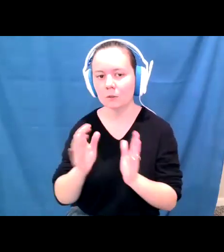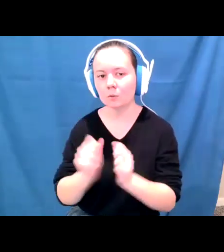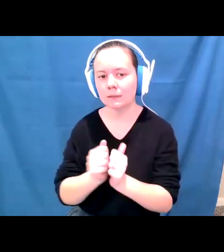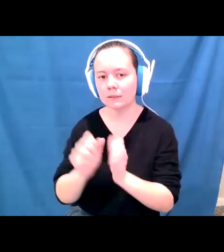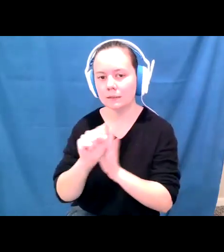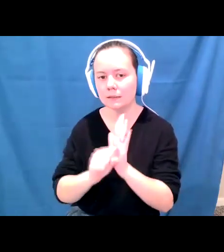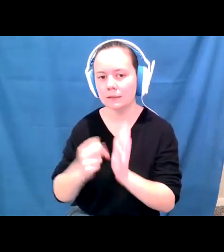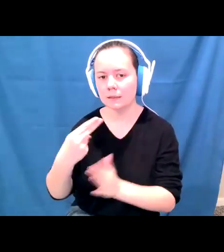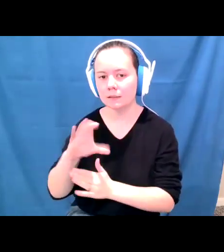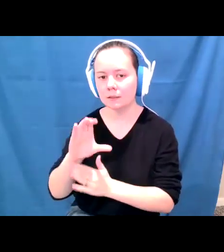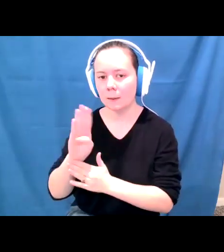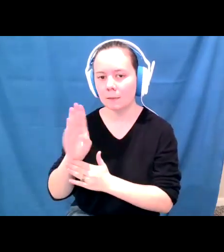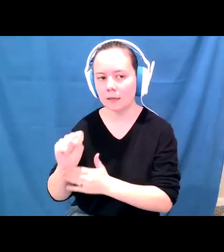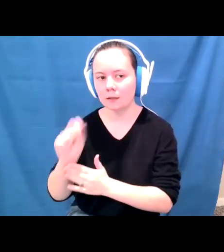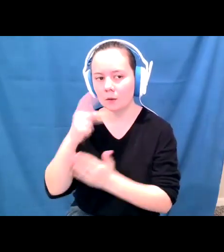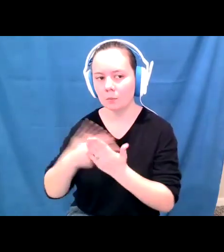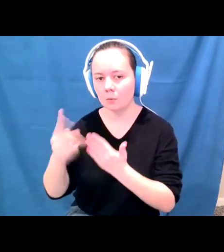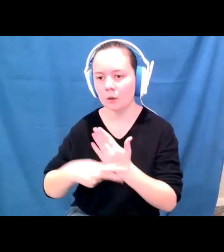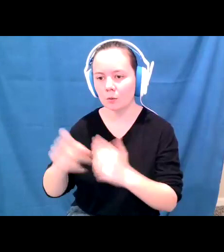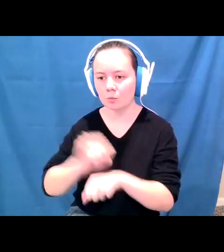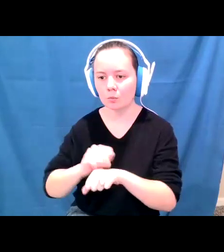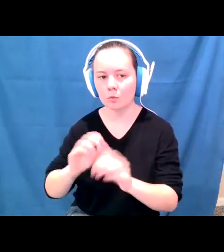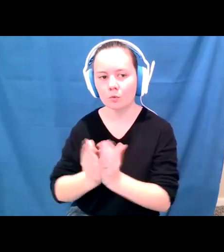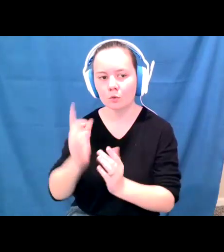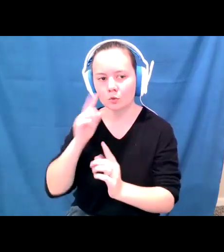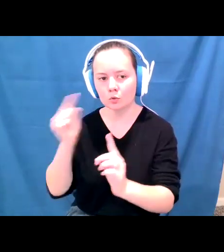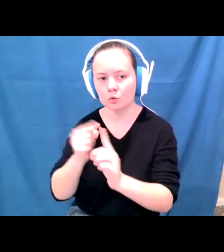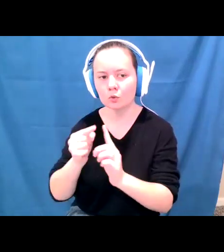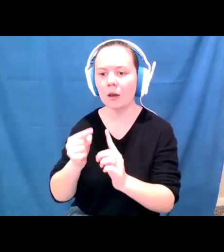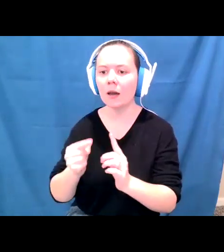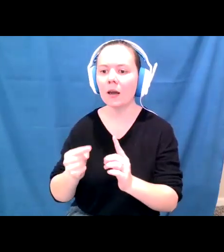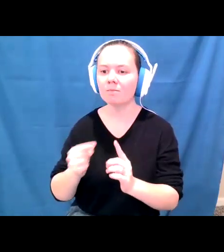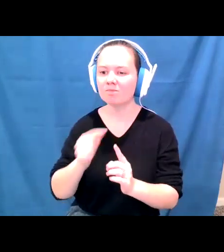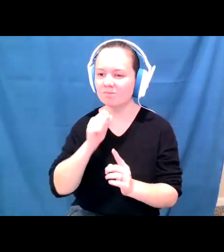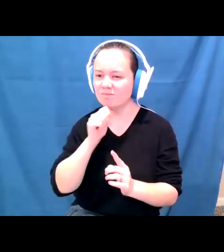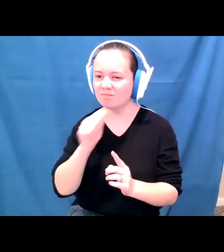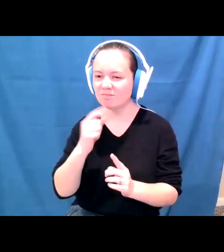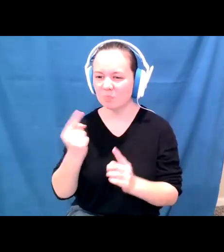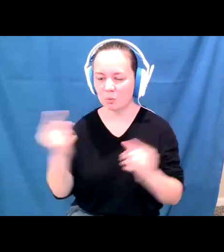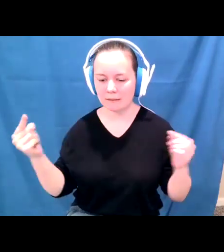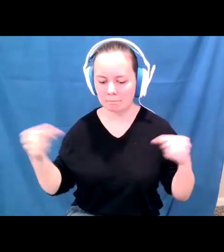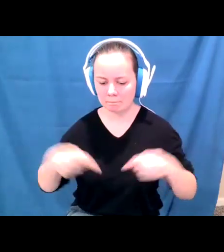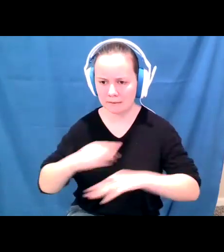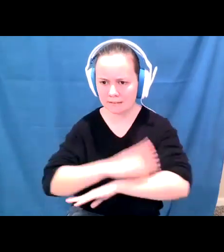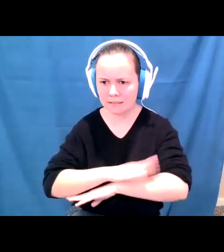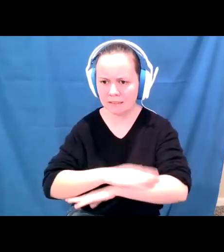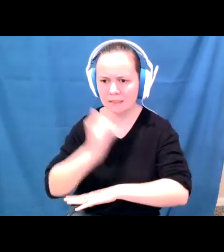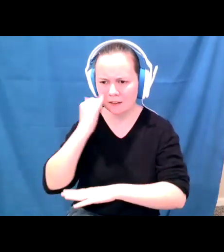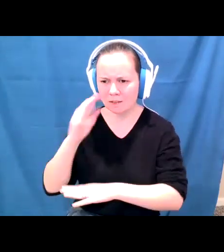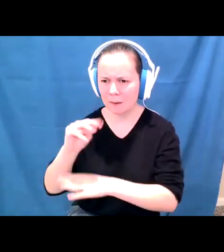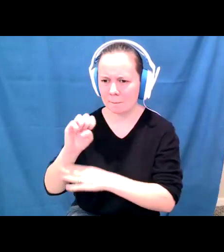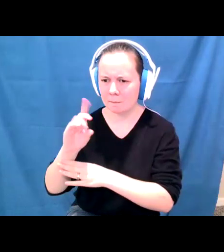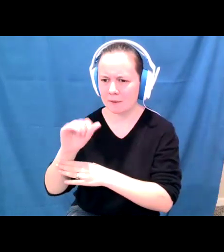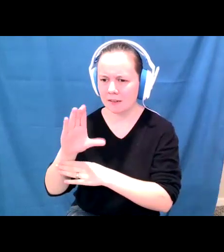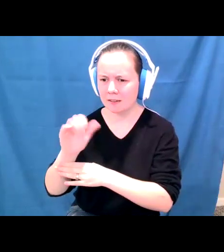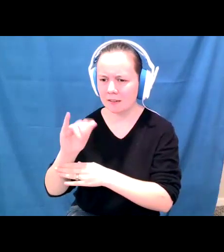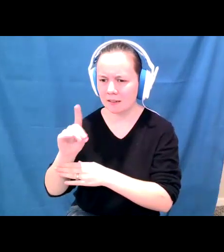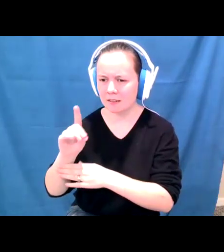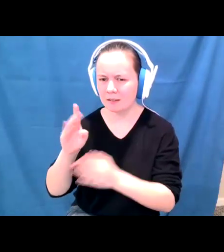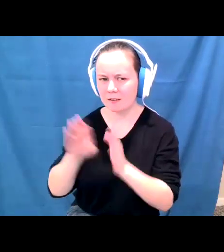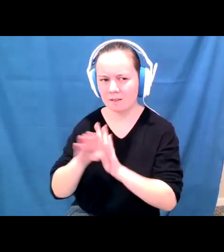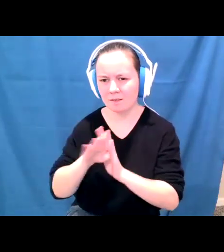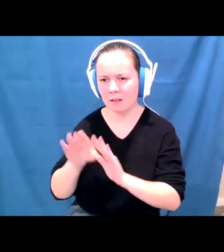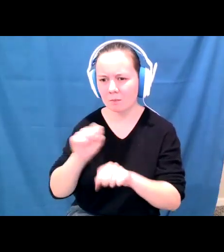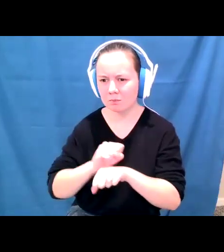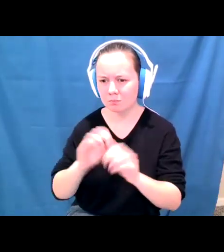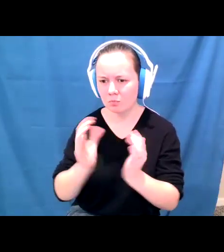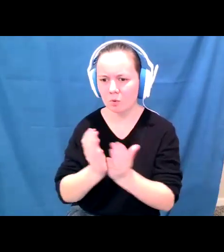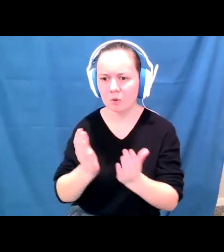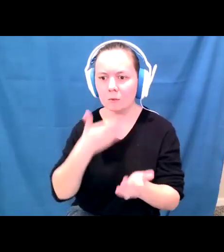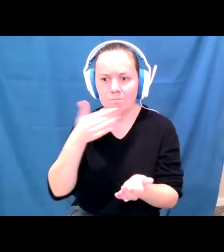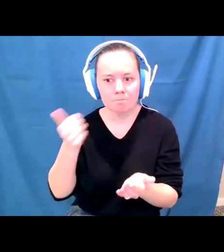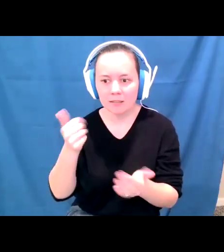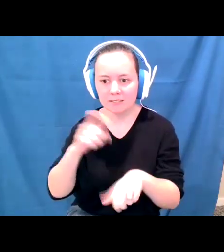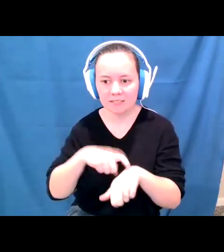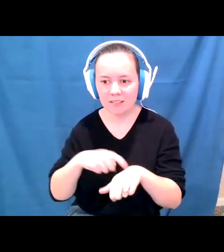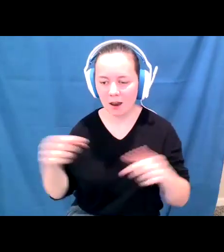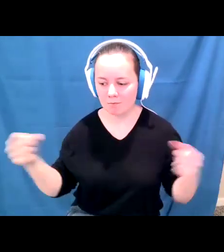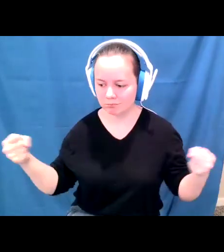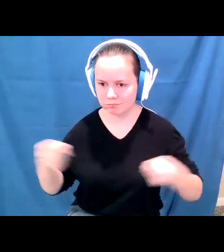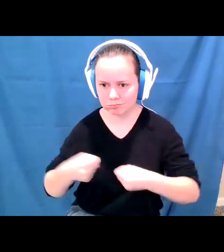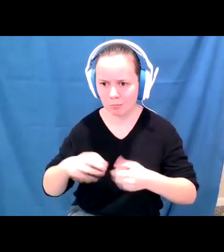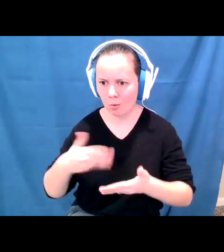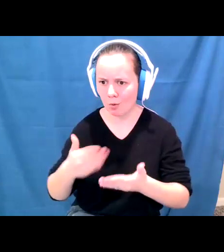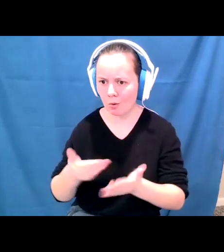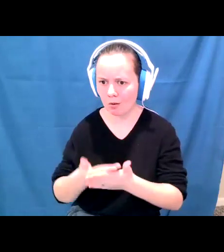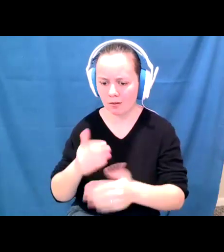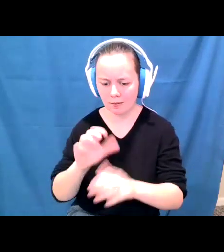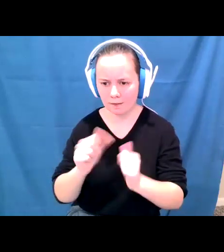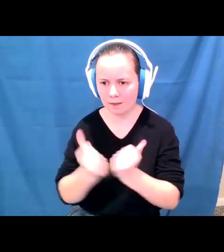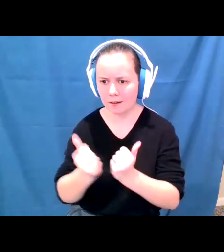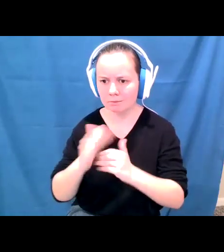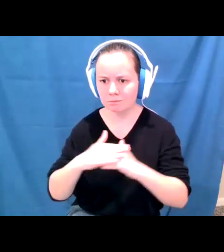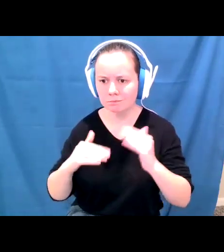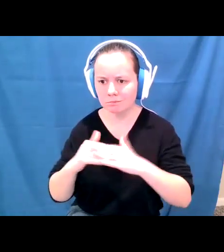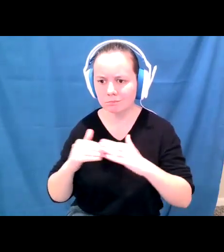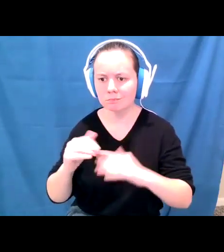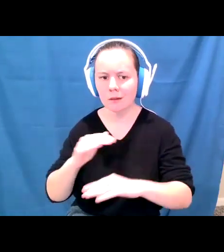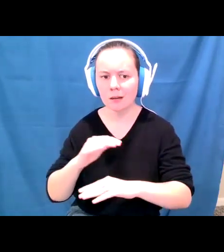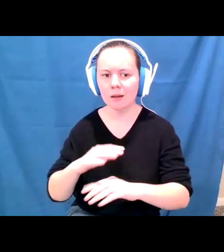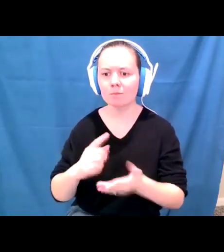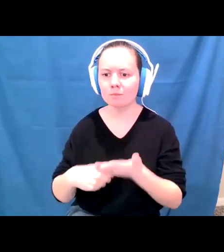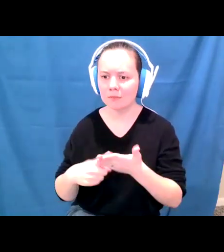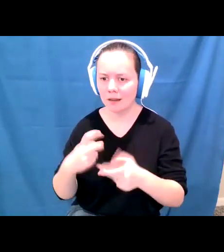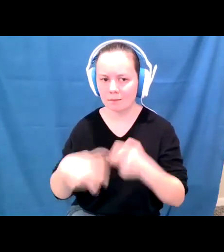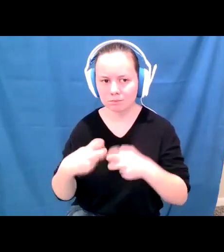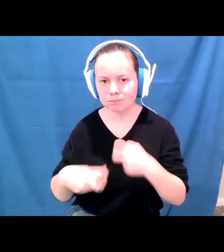So, we understand that state workforce departments might not always be at the table when Medicaid and aging and disability agencies are discussing the direct care workforce. So what better time to bring everyone together, bring those agencies together to partnership and tackle this issue that we know is so important to all of these states.